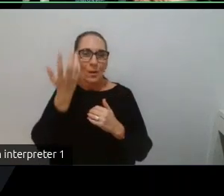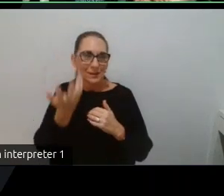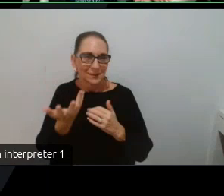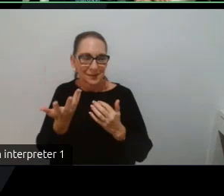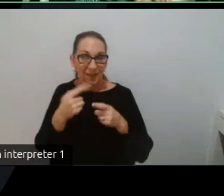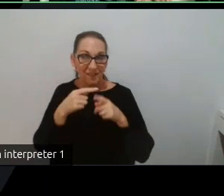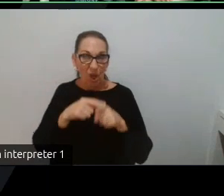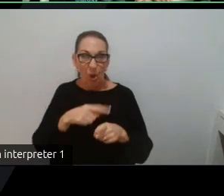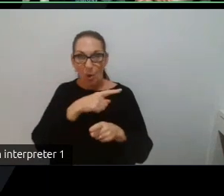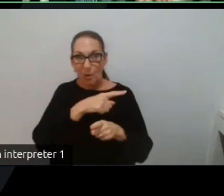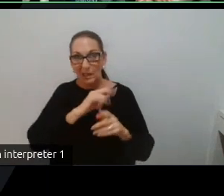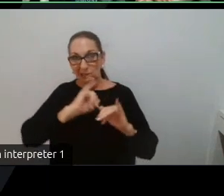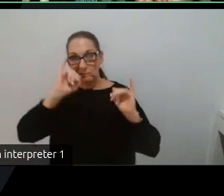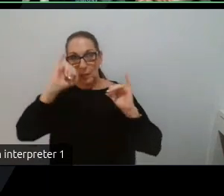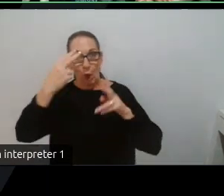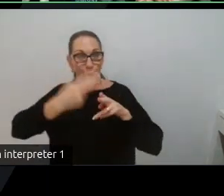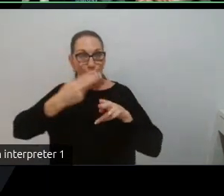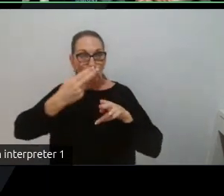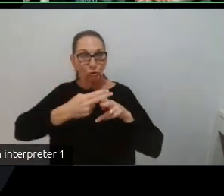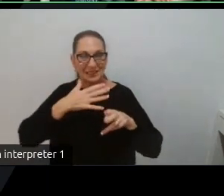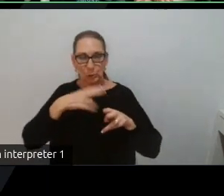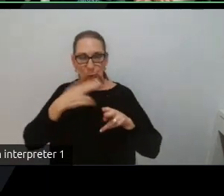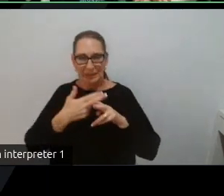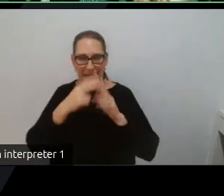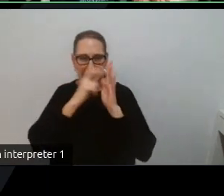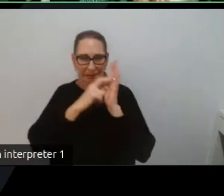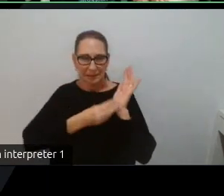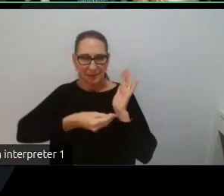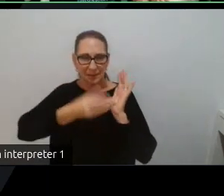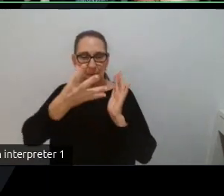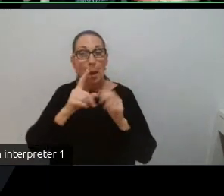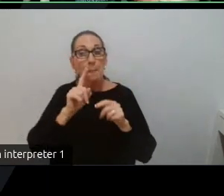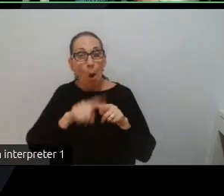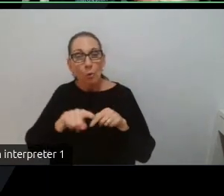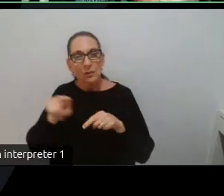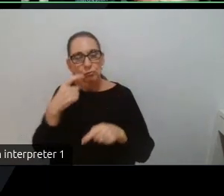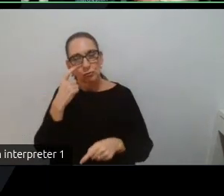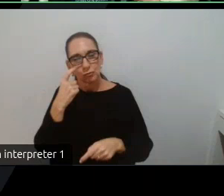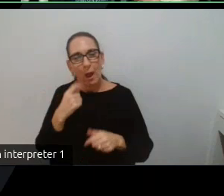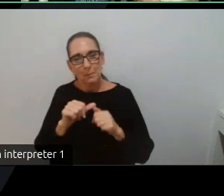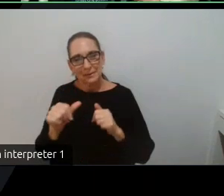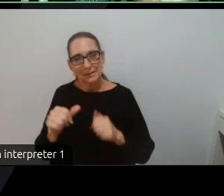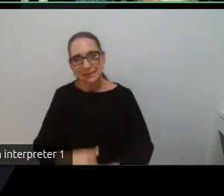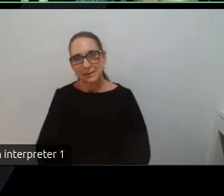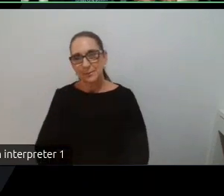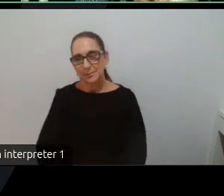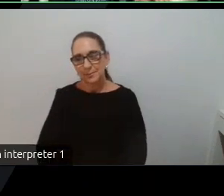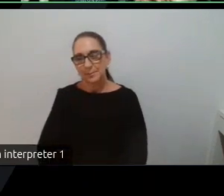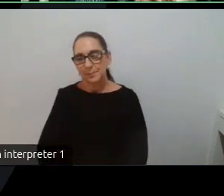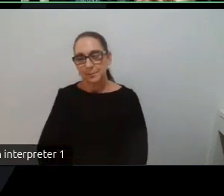urgent matter, but in the general run of things, it's important to get medical advice.